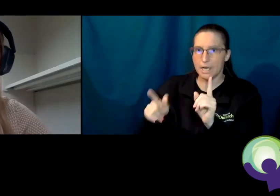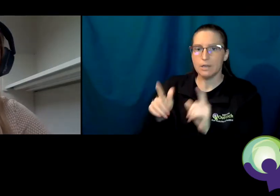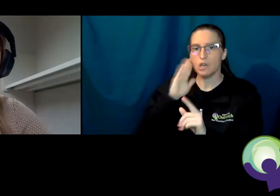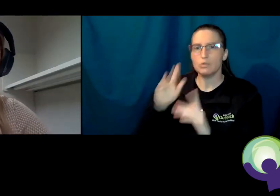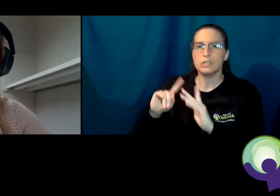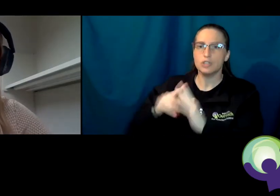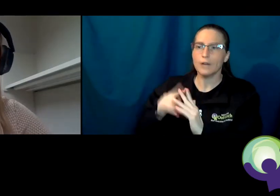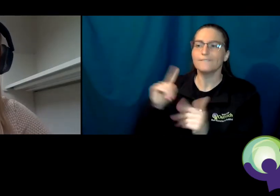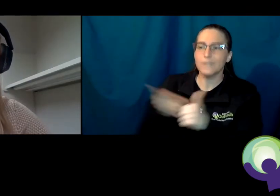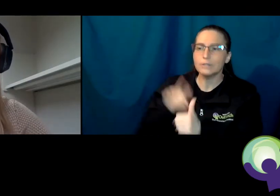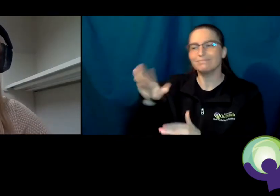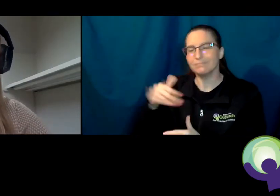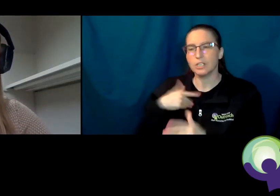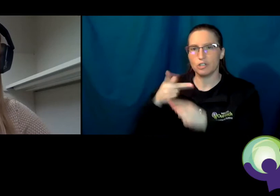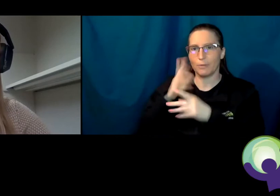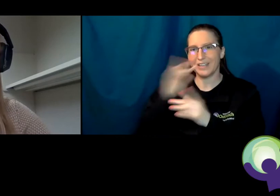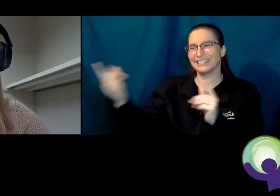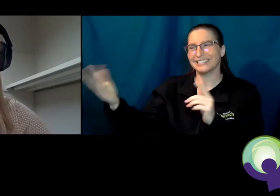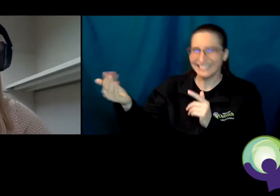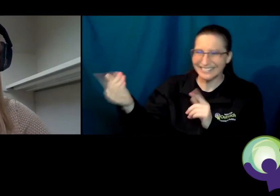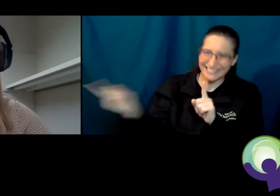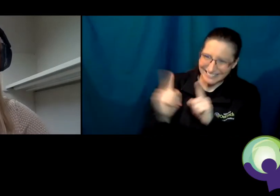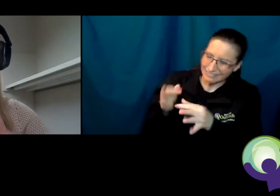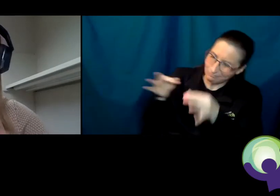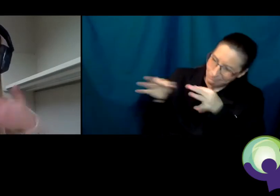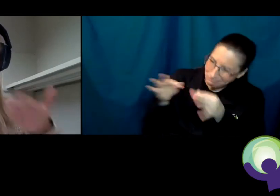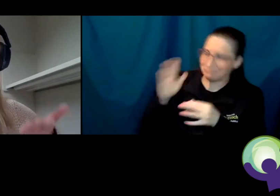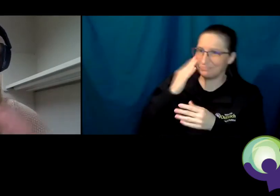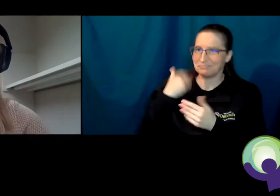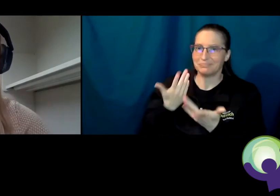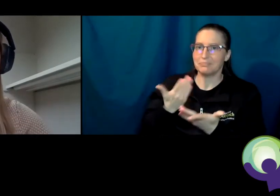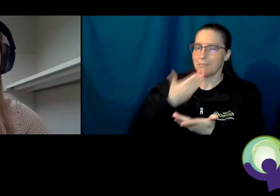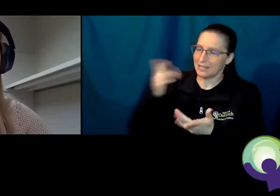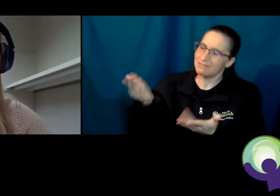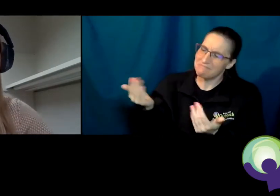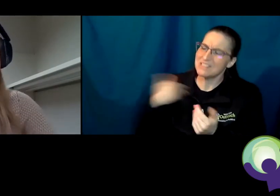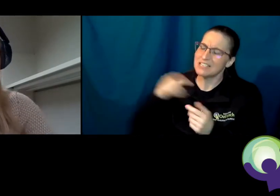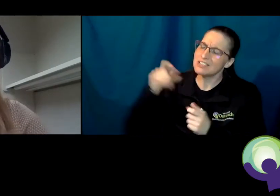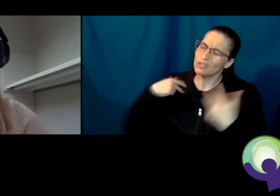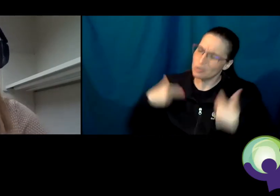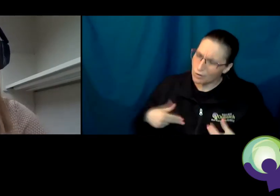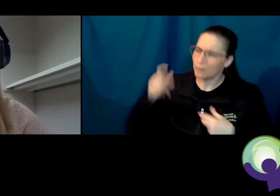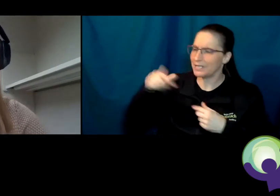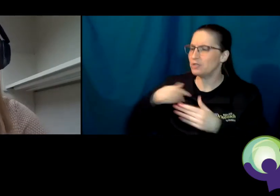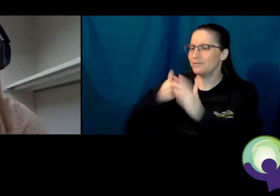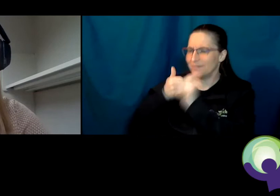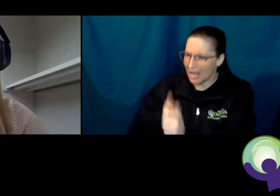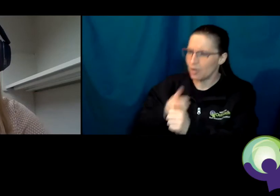conversation with your supervisor and find the best method to get you up to speed on following dress code.